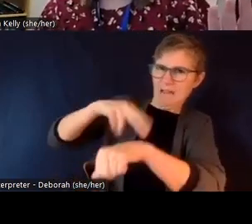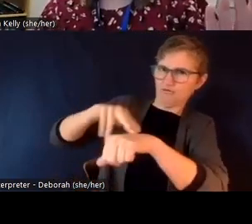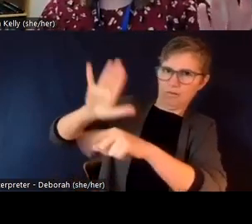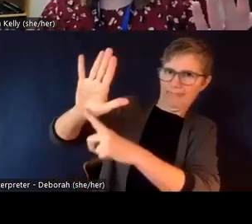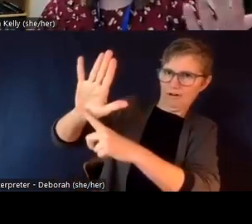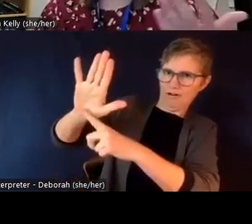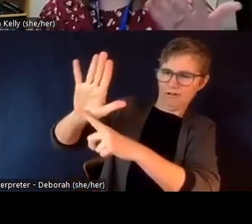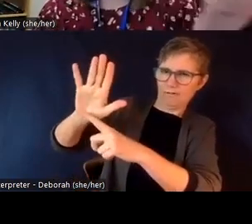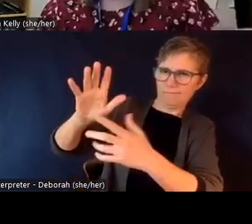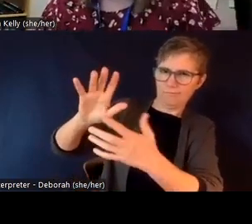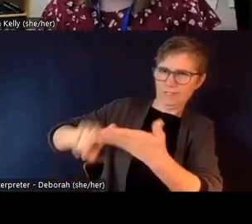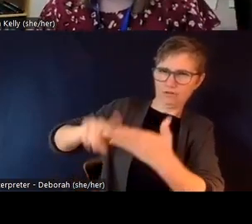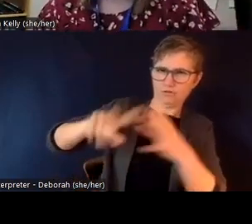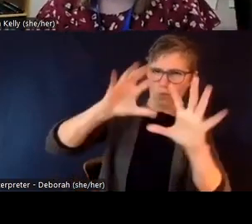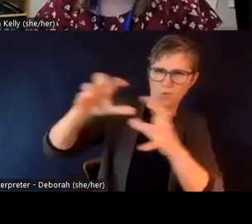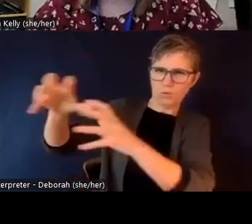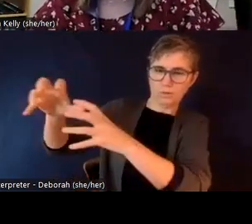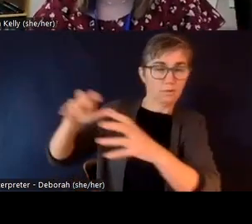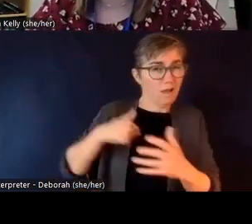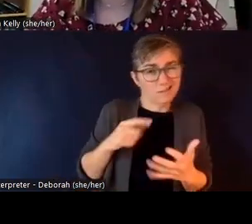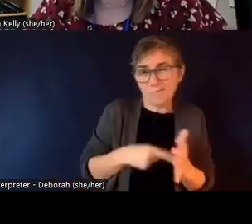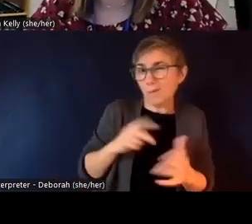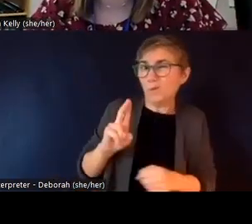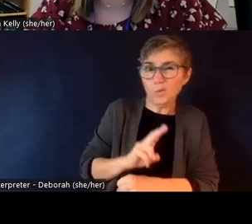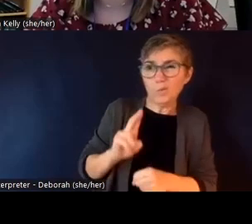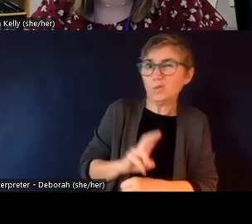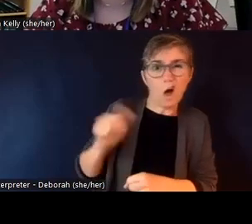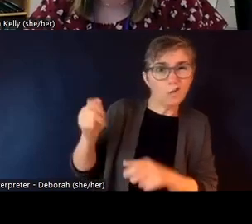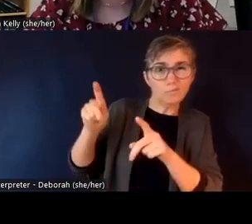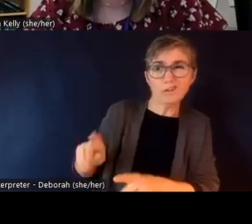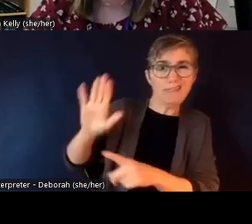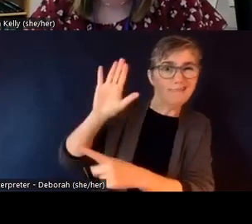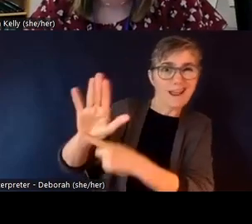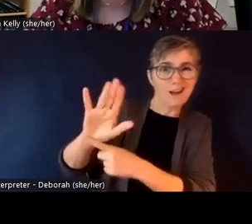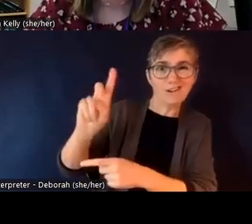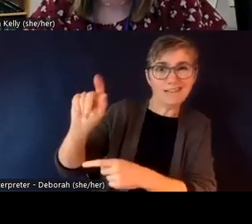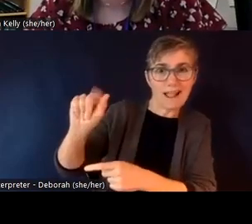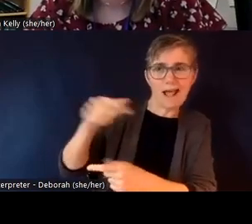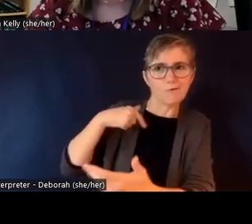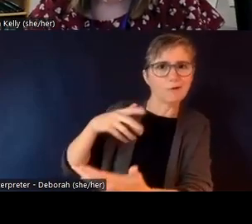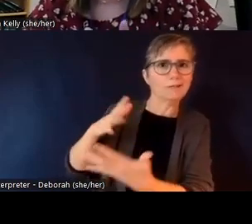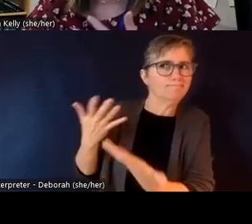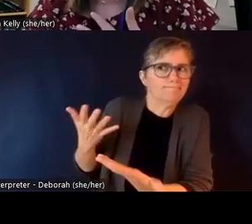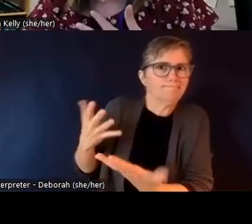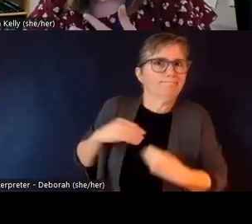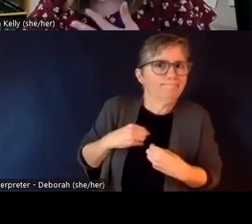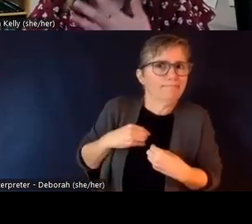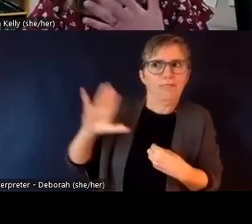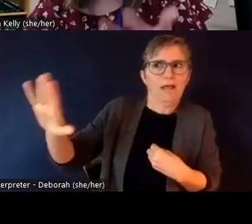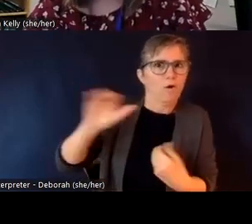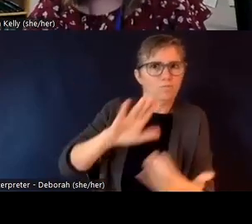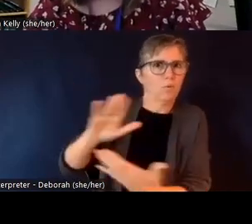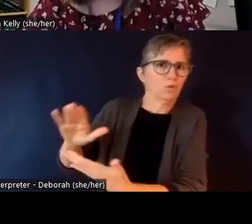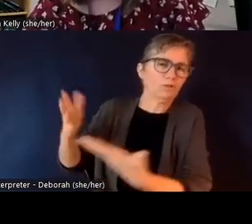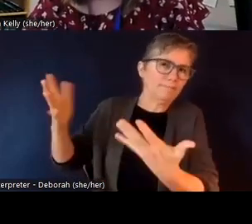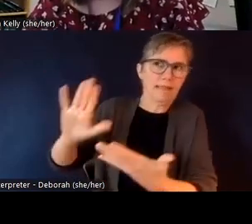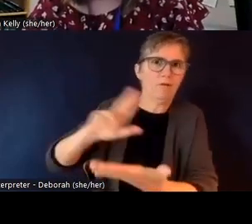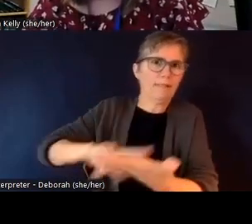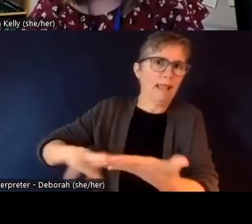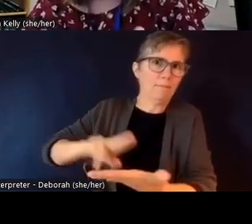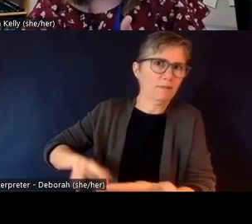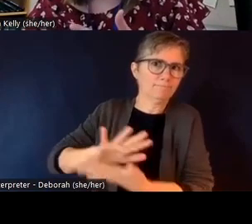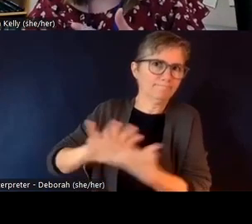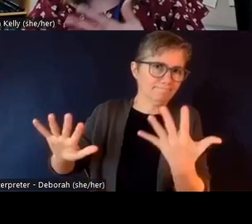with a secondary data analysis. All right. So the conclusions I'm going to be talking about are from